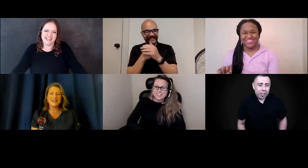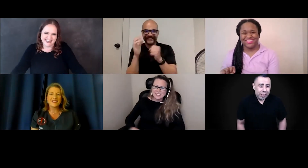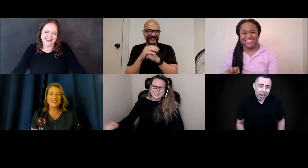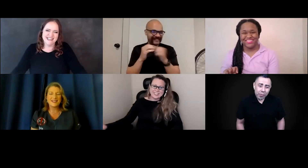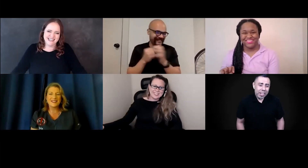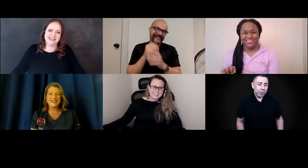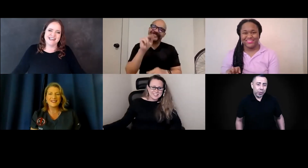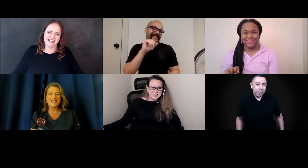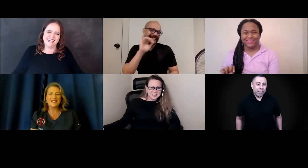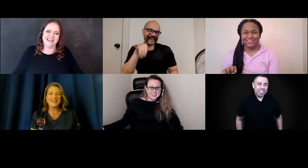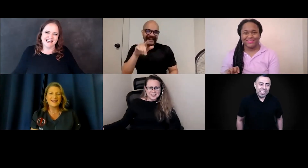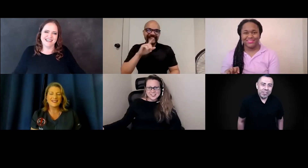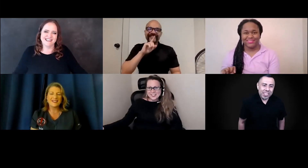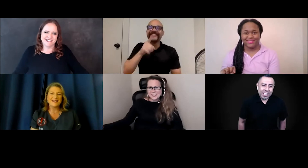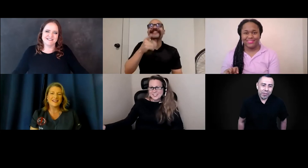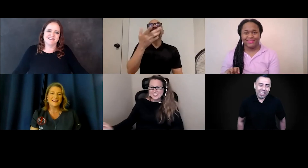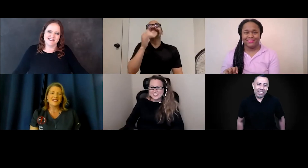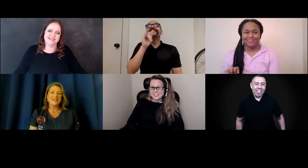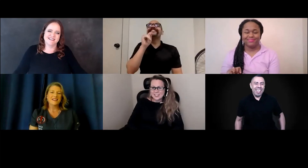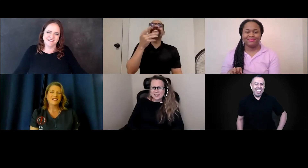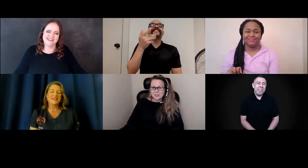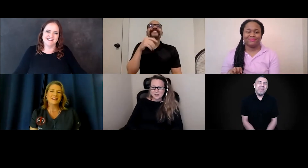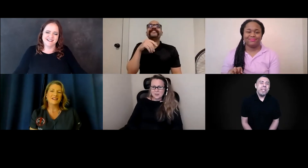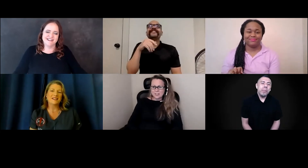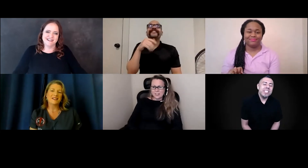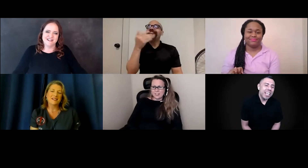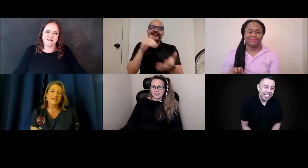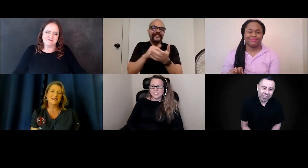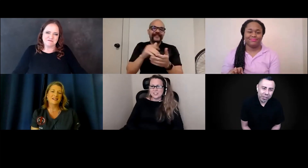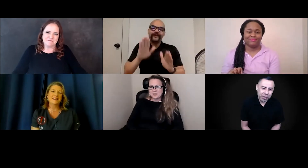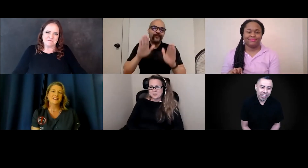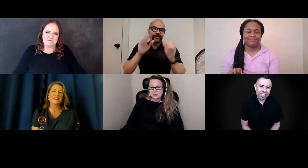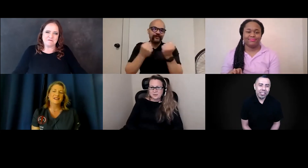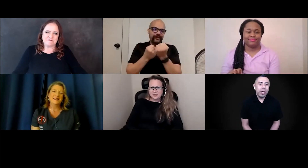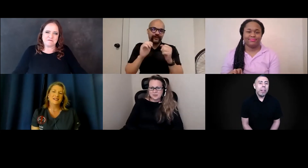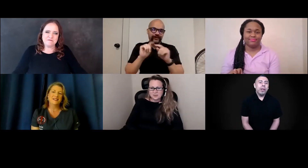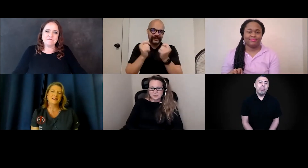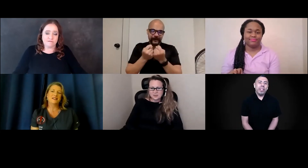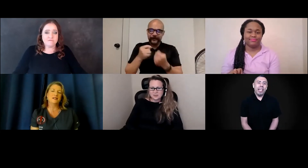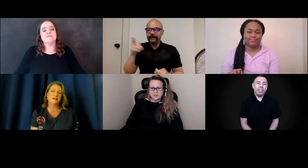Jermaine Williams: Yes, we had to roll up our sleeves and get ready. It wasn't that tough, to be honest.